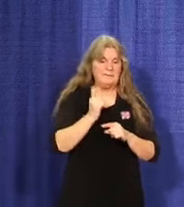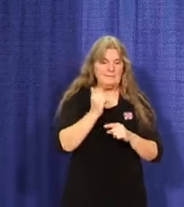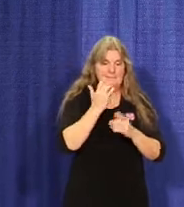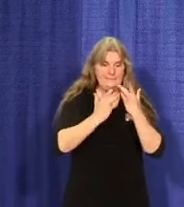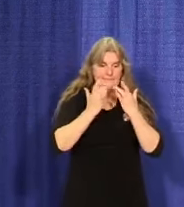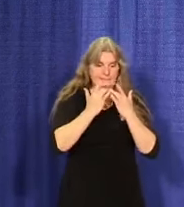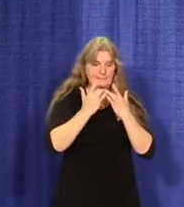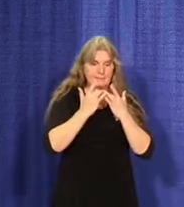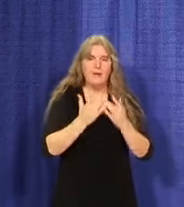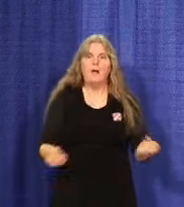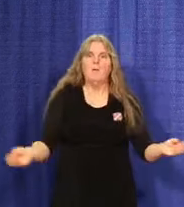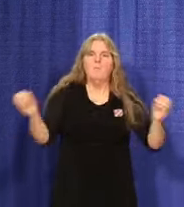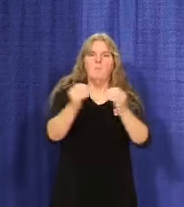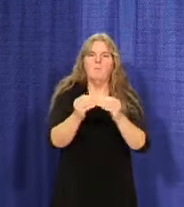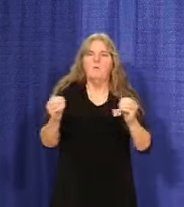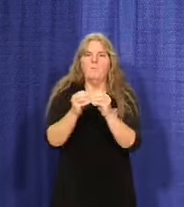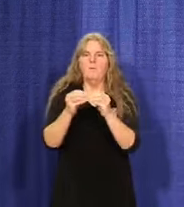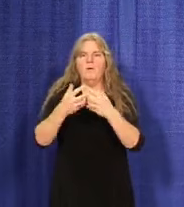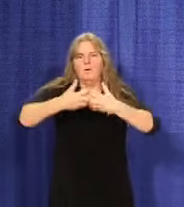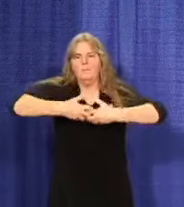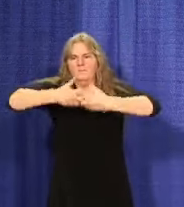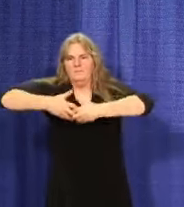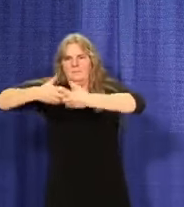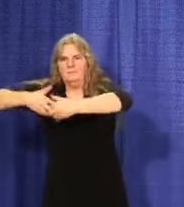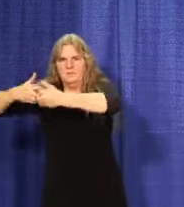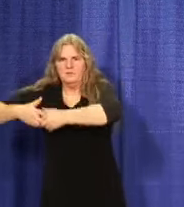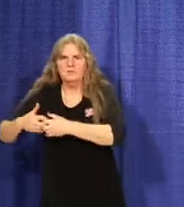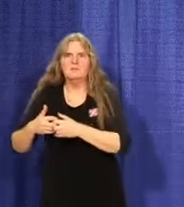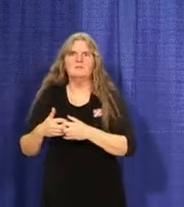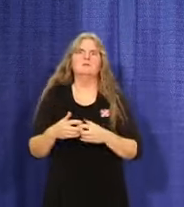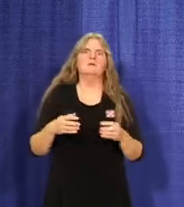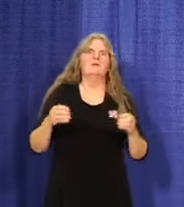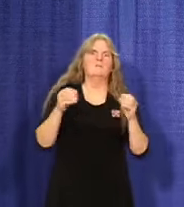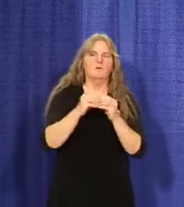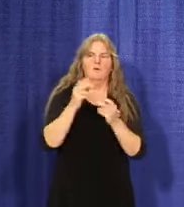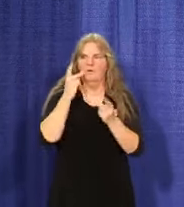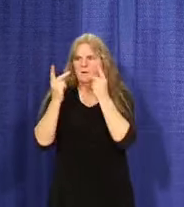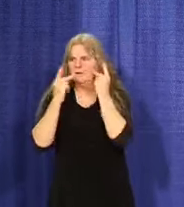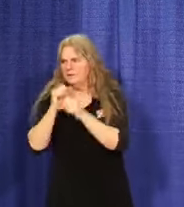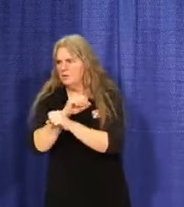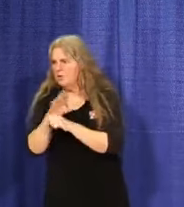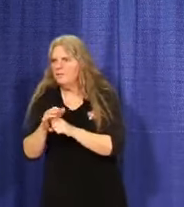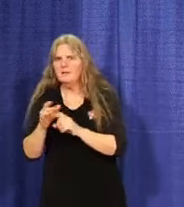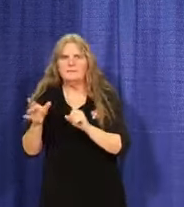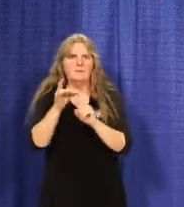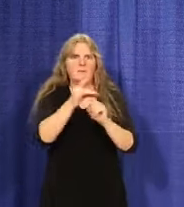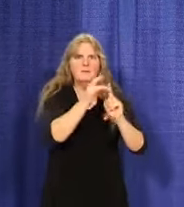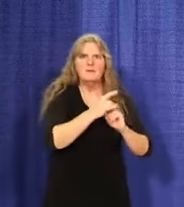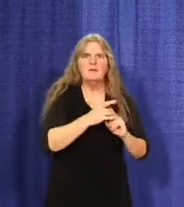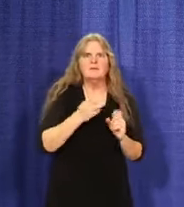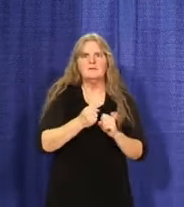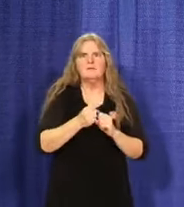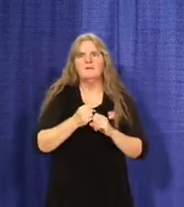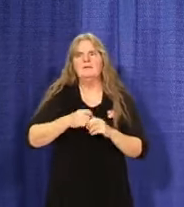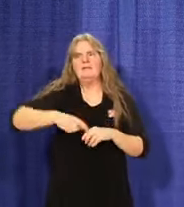he but they are testing a whole lot more, and they are seeing more cases.